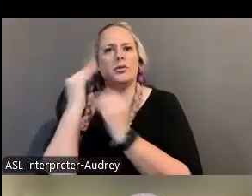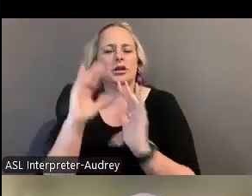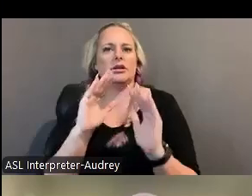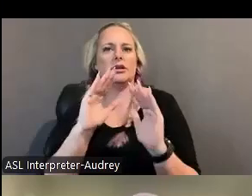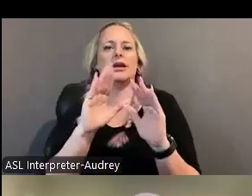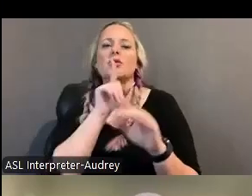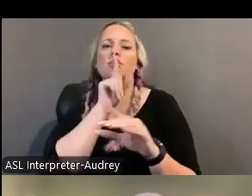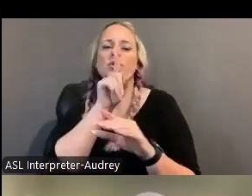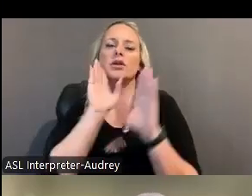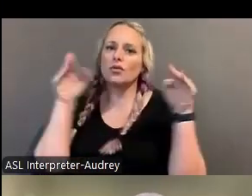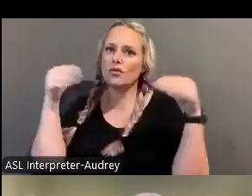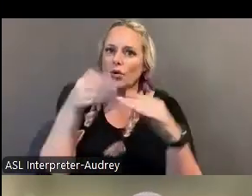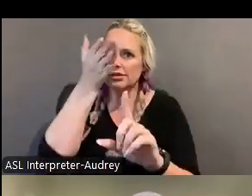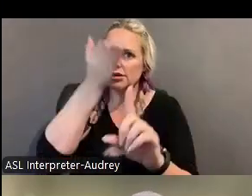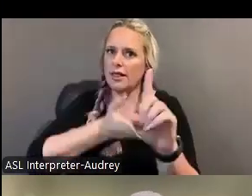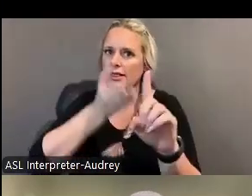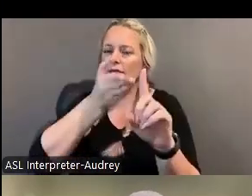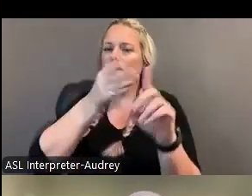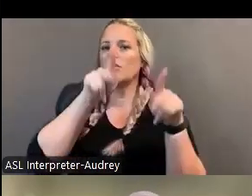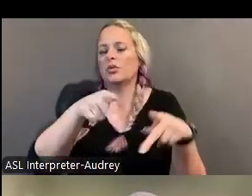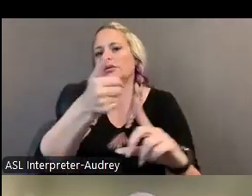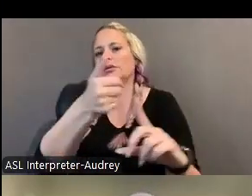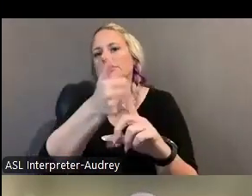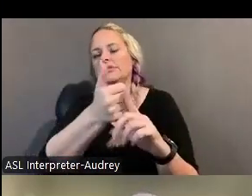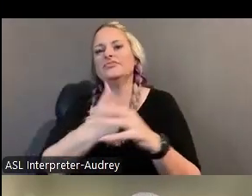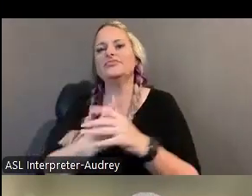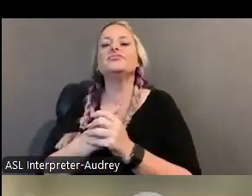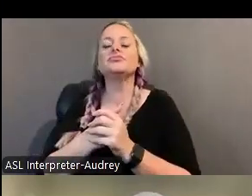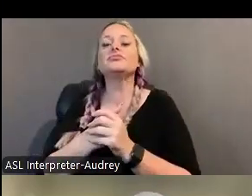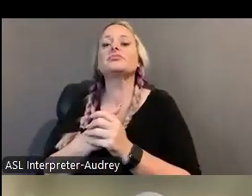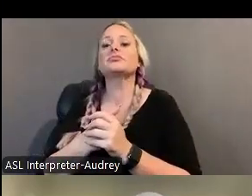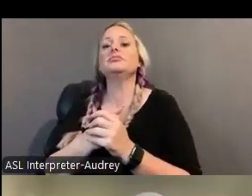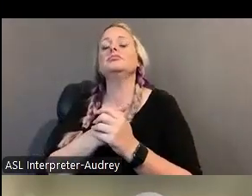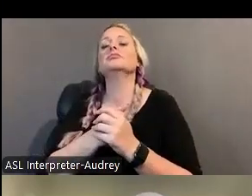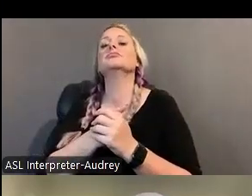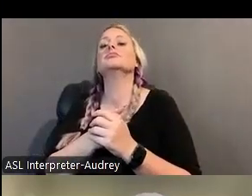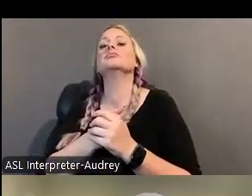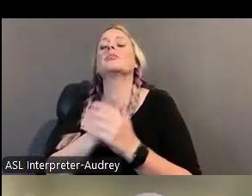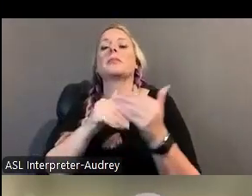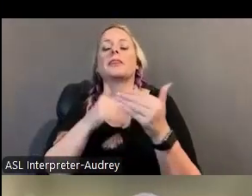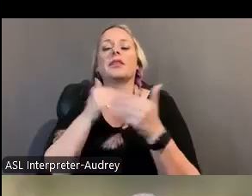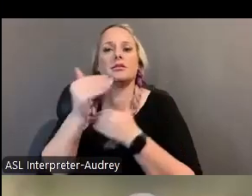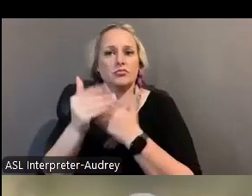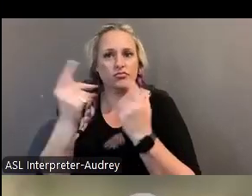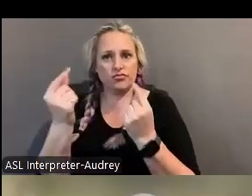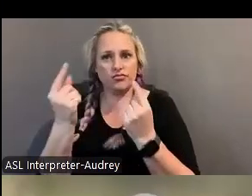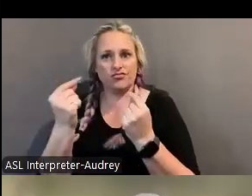this whole research project. The fifth thing we did was collecting the feedback data itself. So,